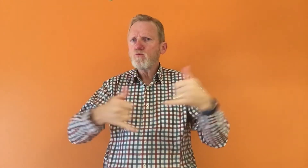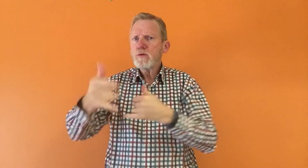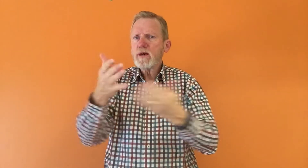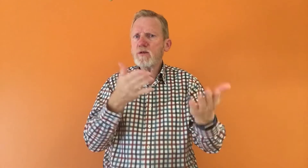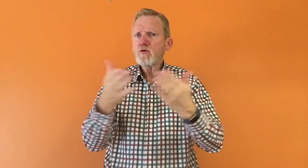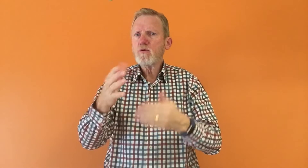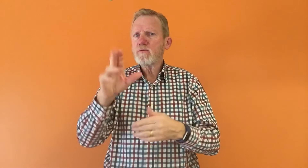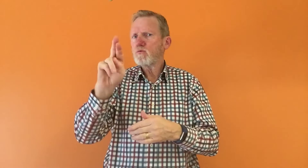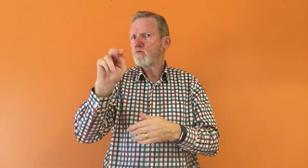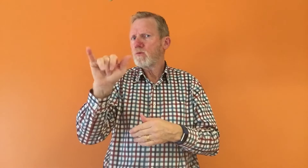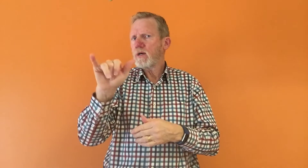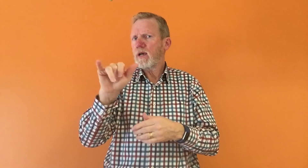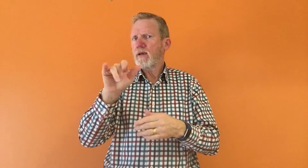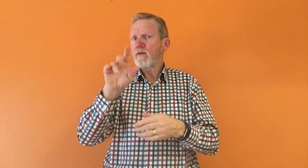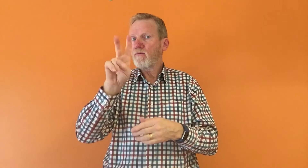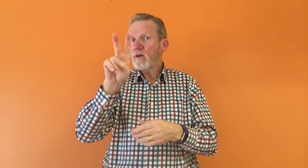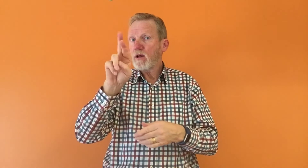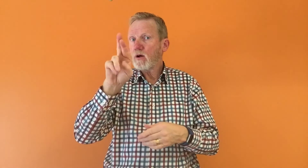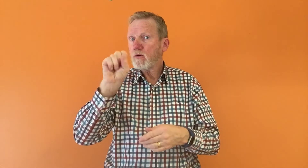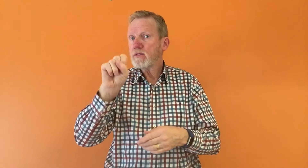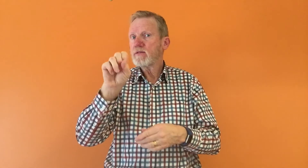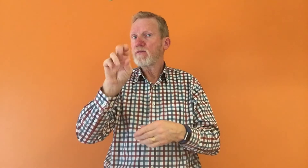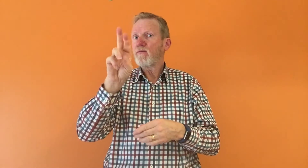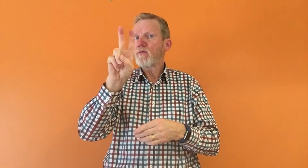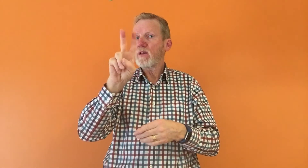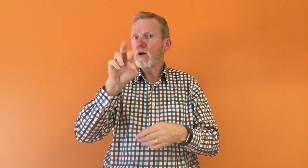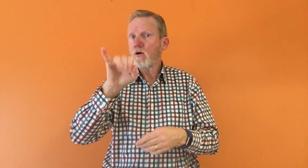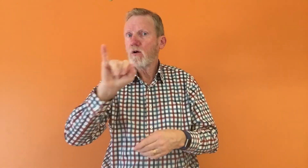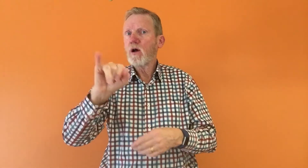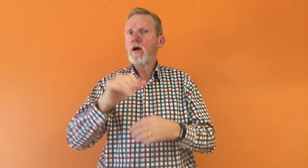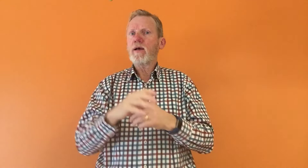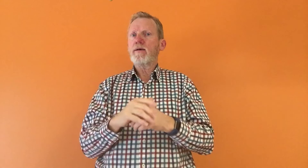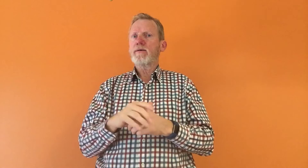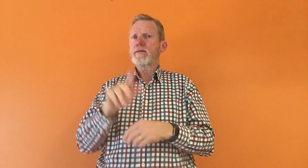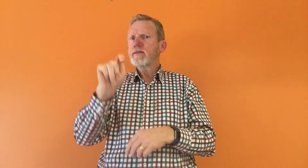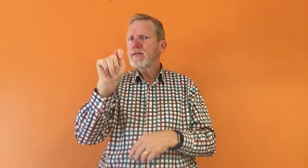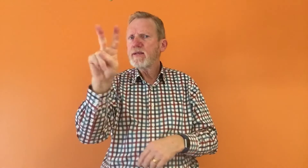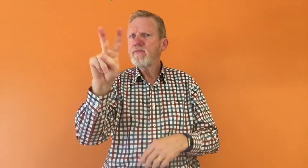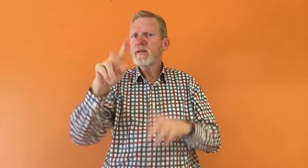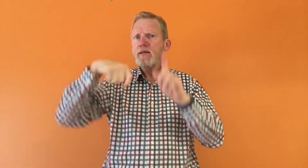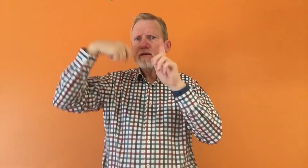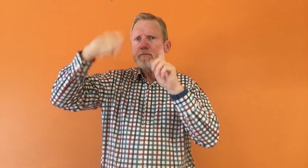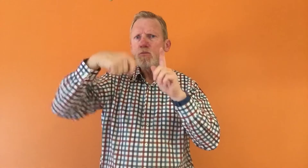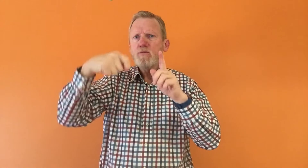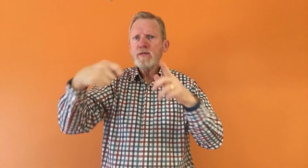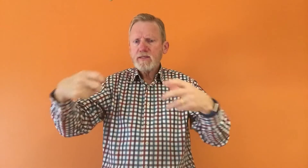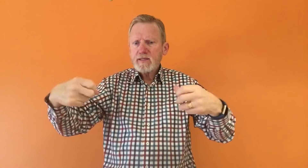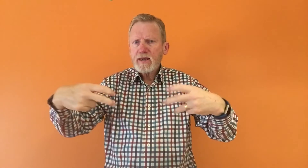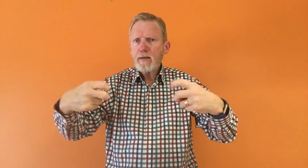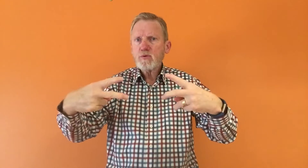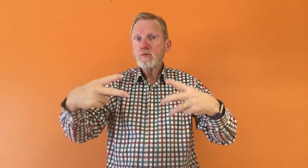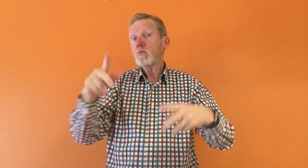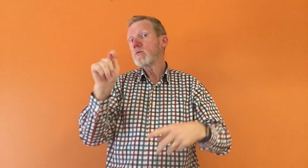Video relay services (VRS and VRI), TV and movies with captions.